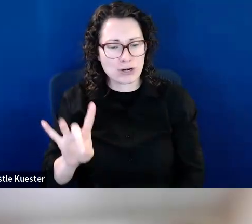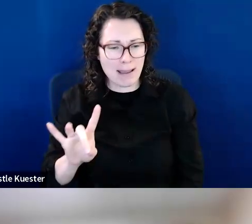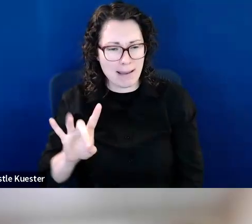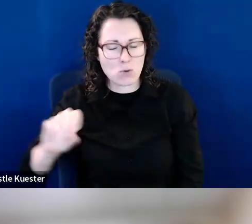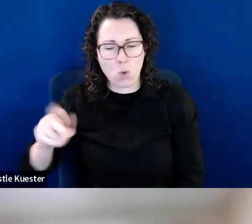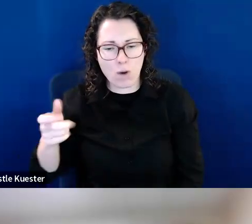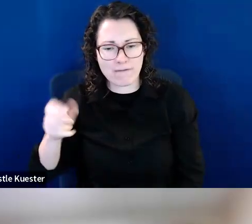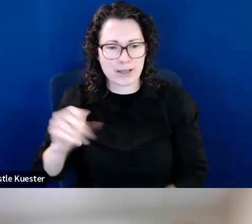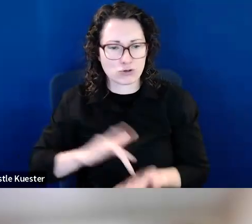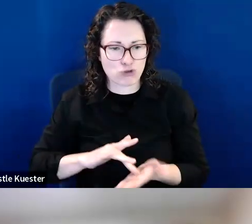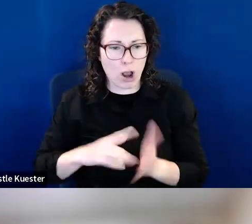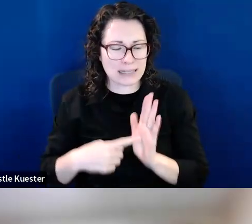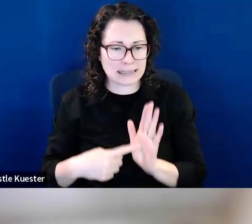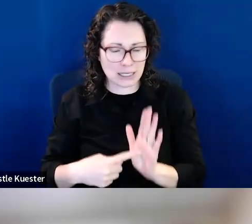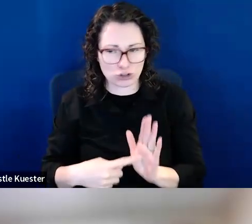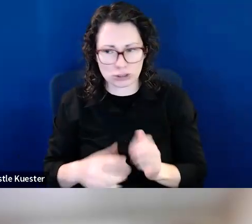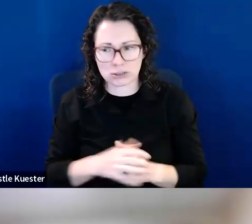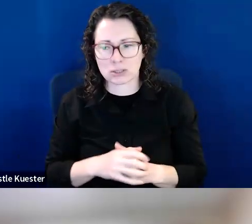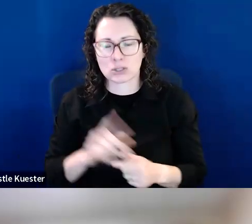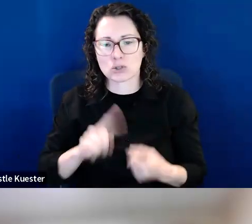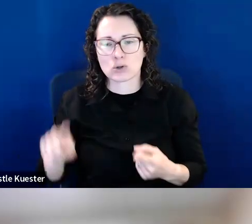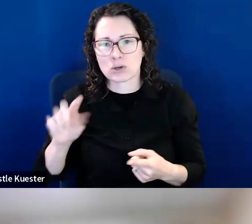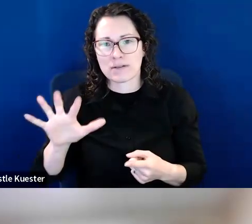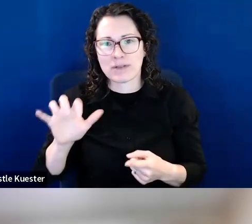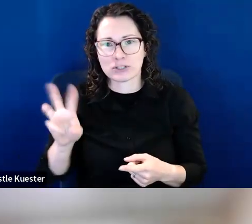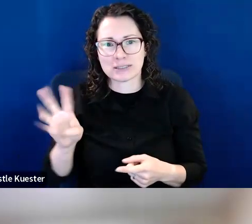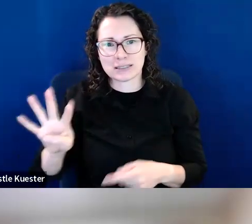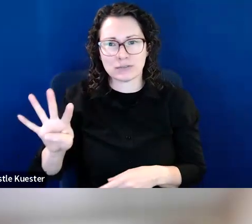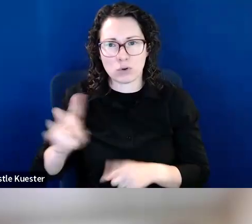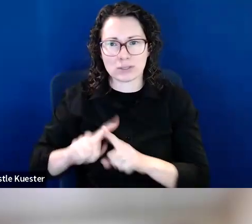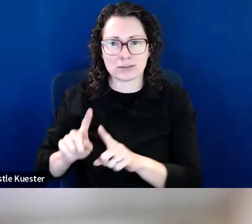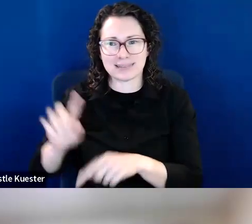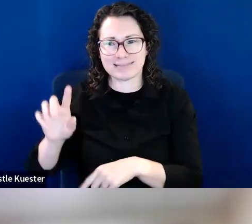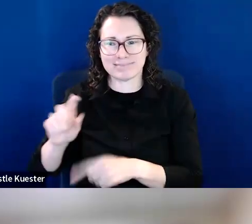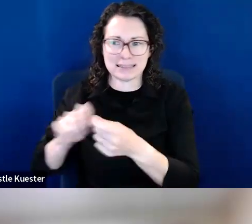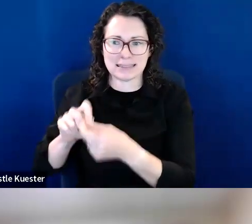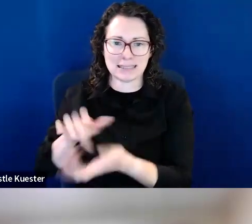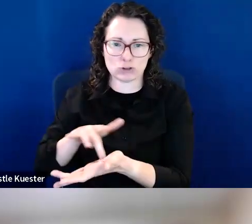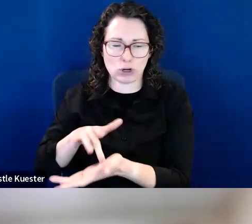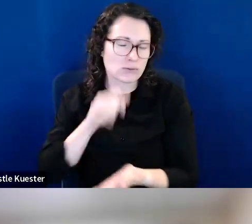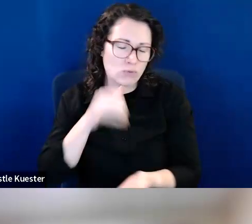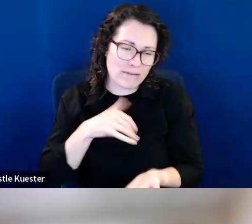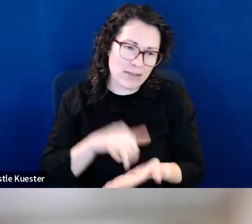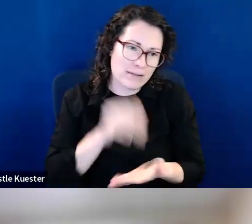indications uh to 564 distinct drugs. Um, I don't have that information, but I'm happy to follow up